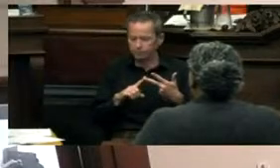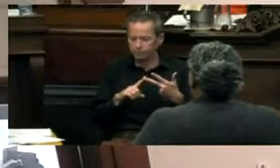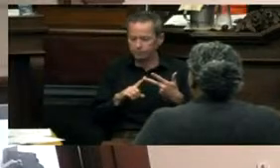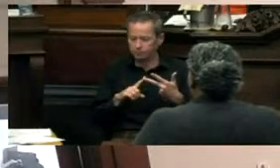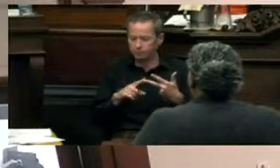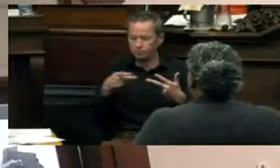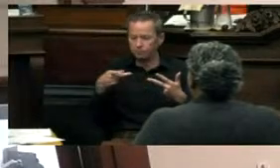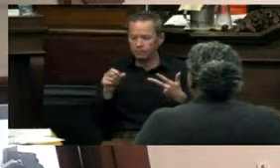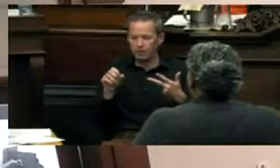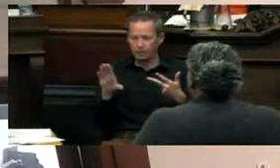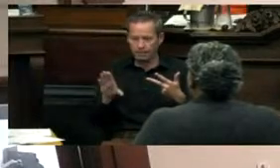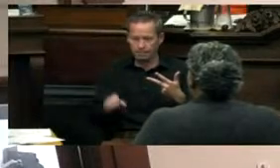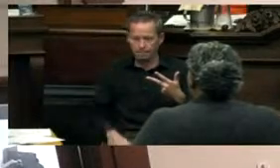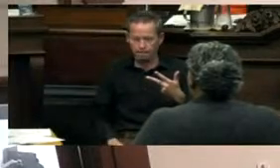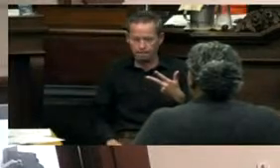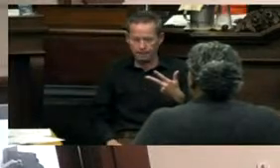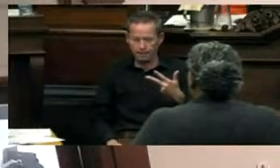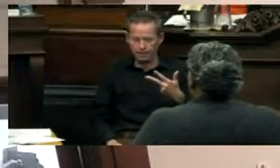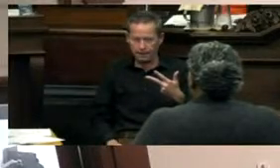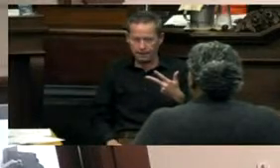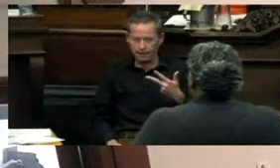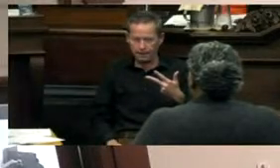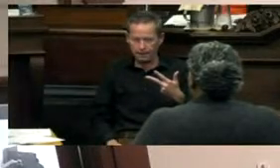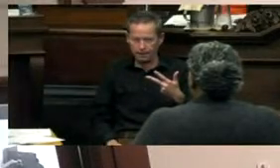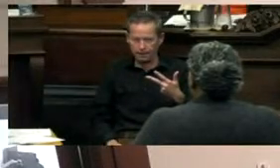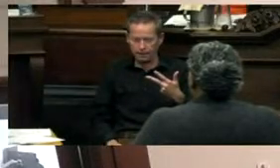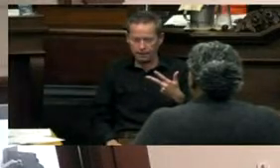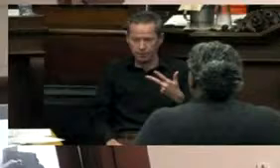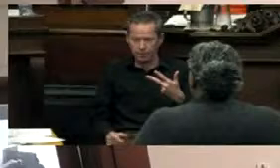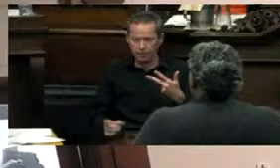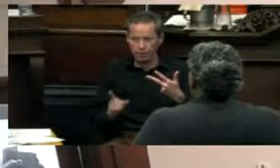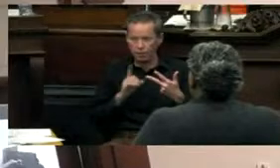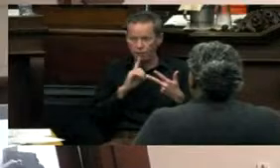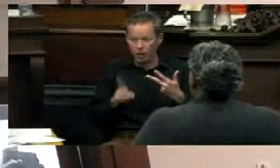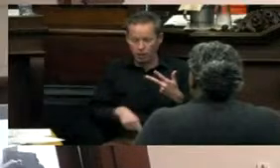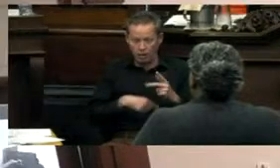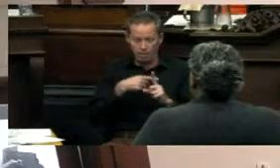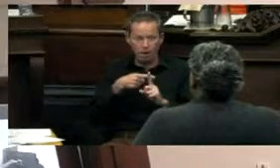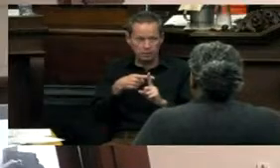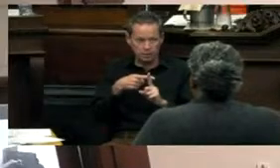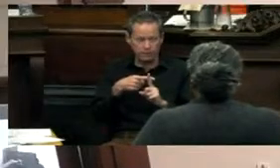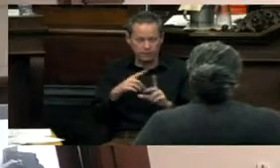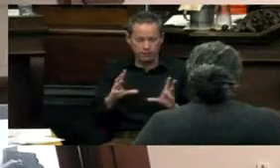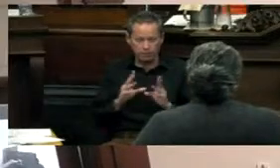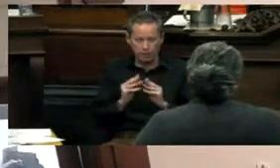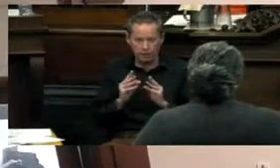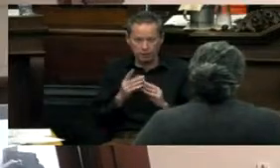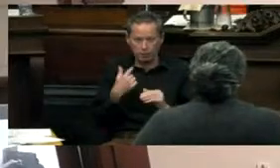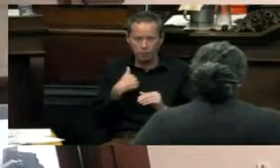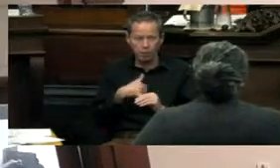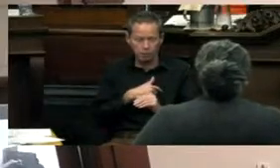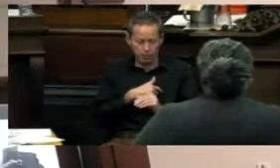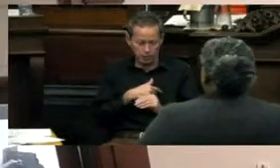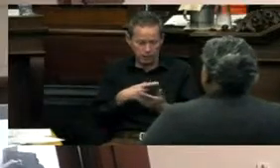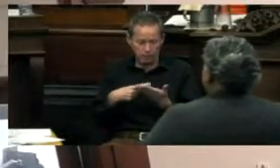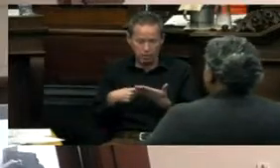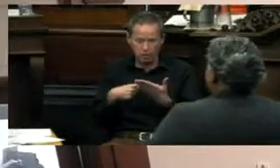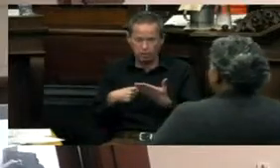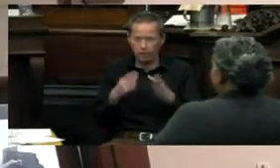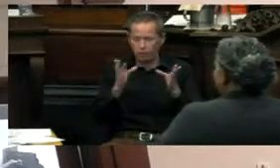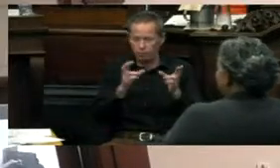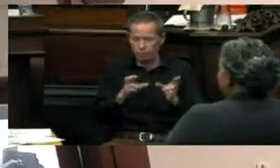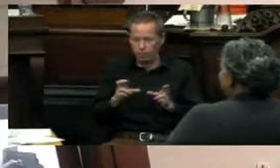his team and the PAB. It was an